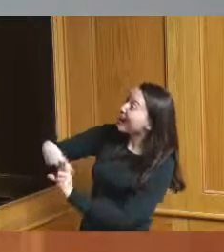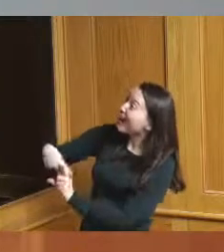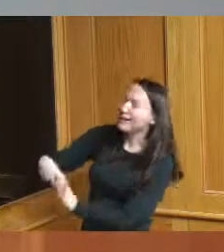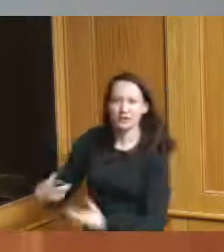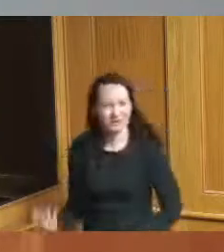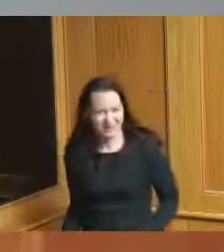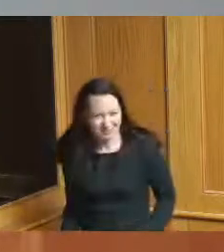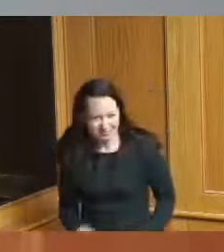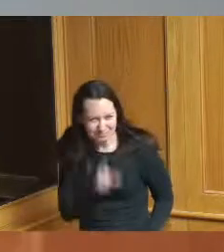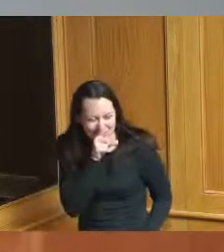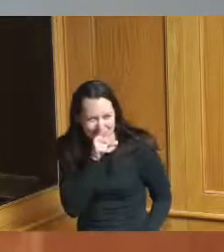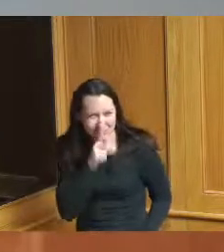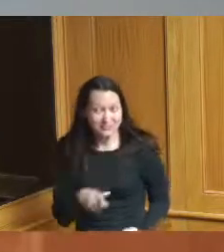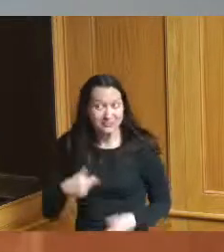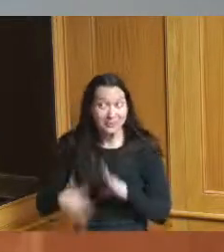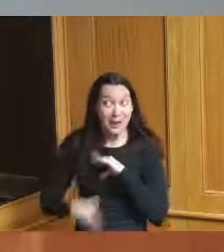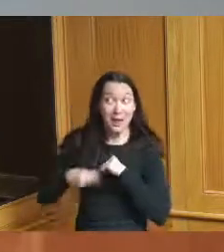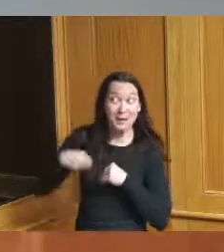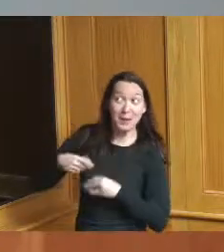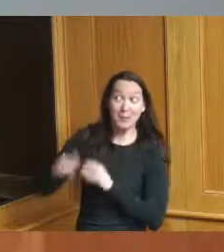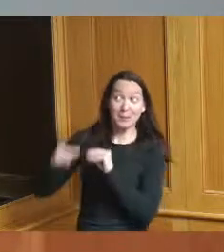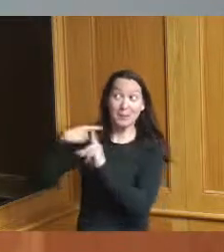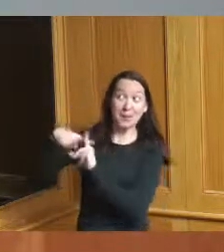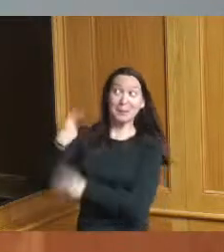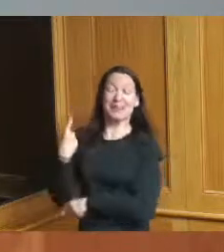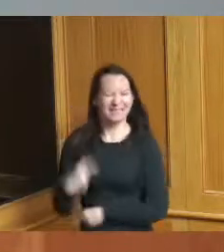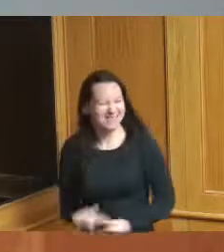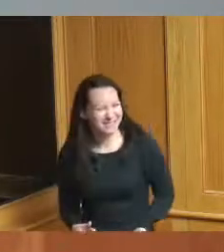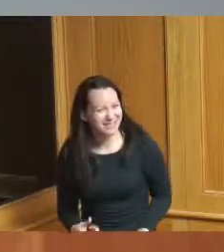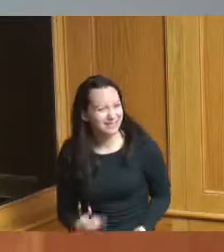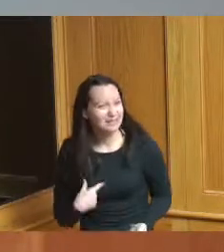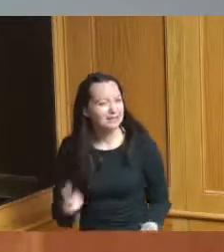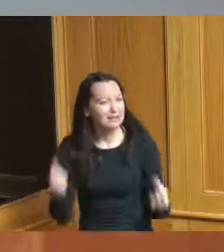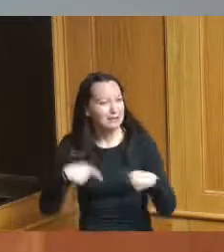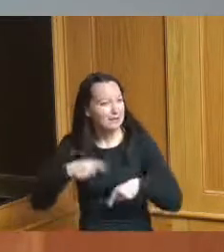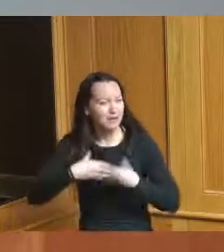add me to the number so next time you come here I suspect you don't have it today